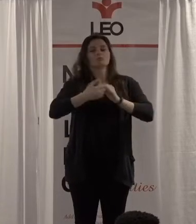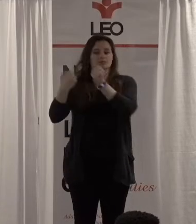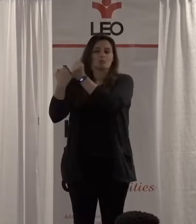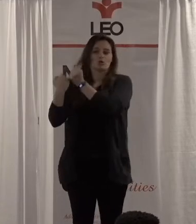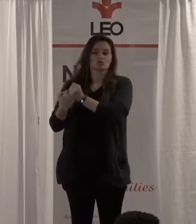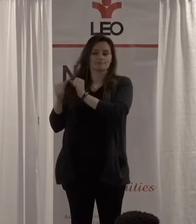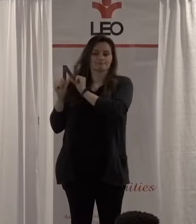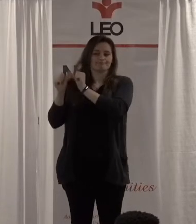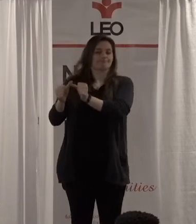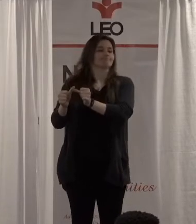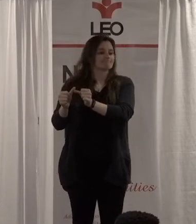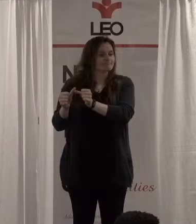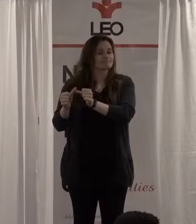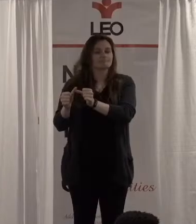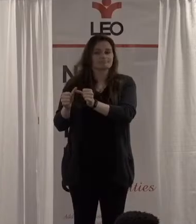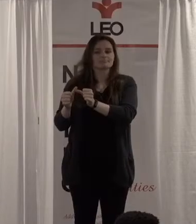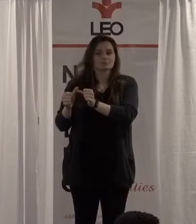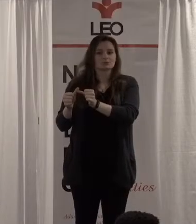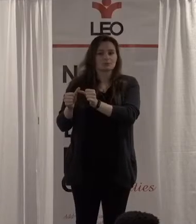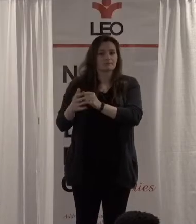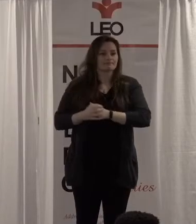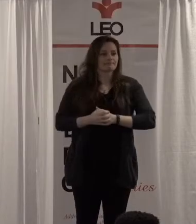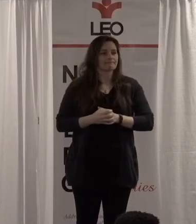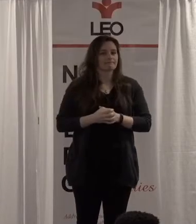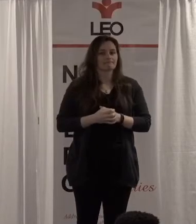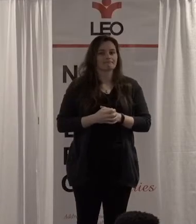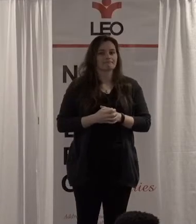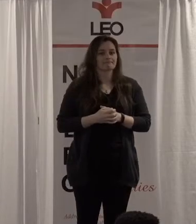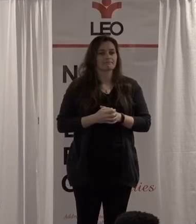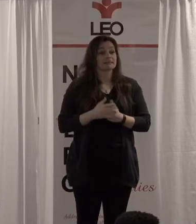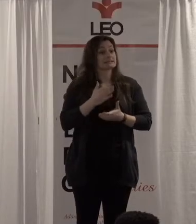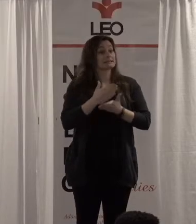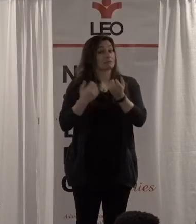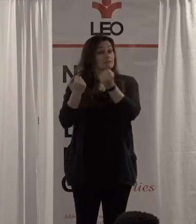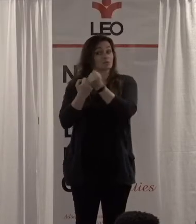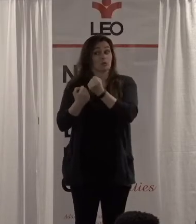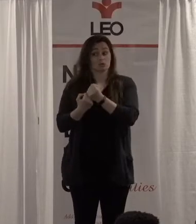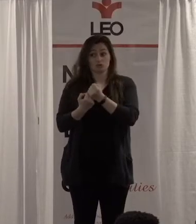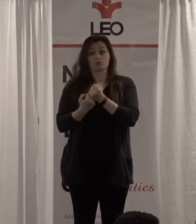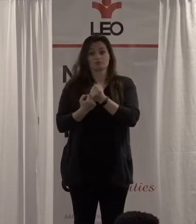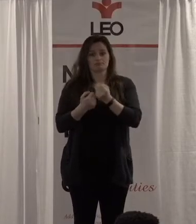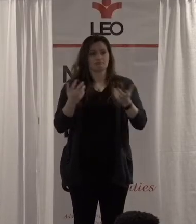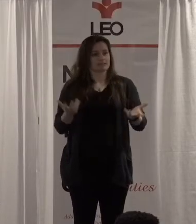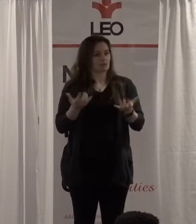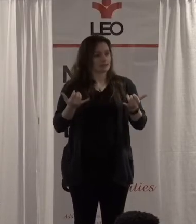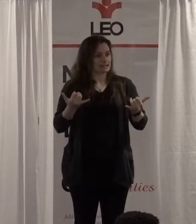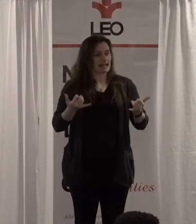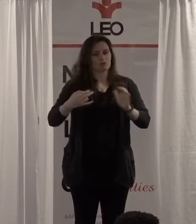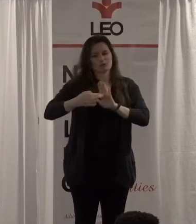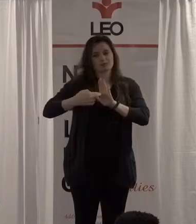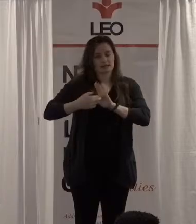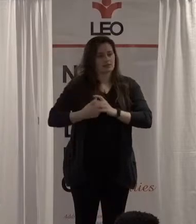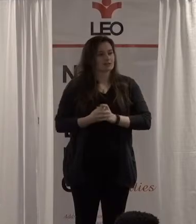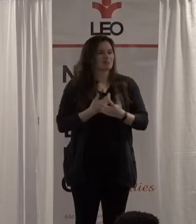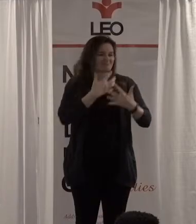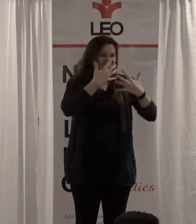WE DO HAVE SOME OF OUR SPONSORS REPRESENTED HERE TODAY. UNFORTUNATELY THERE IS A FLU THAT'S BEEN GOING AROUND